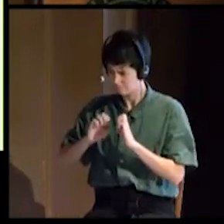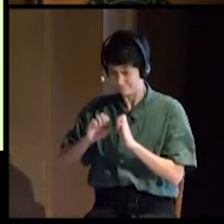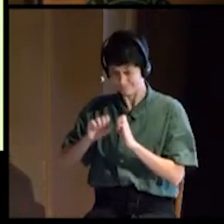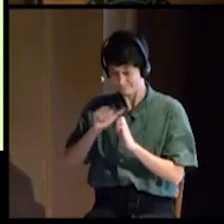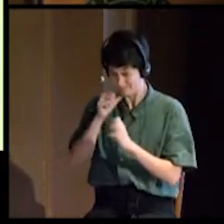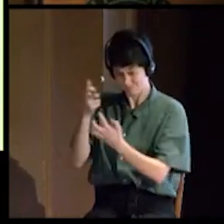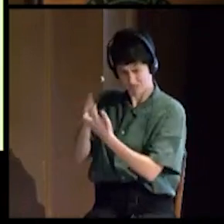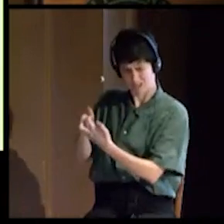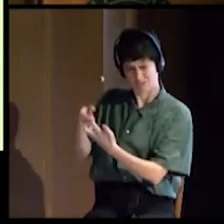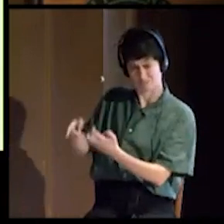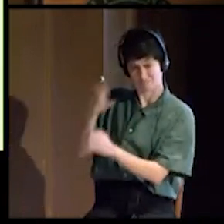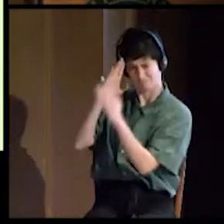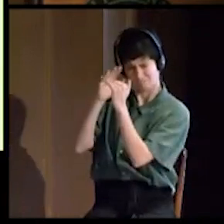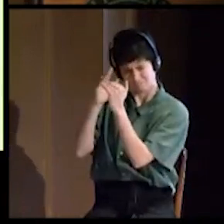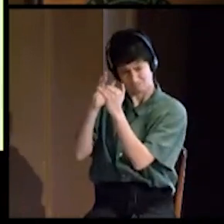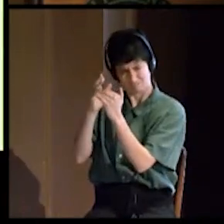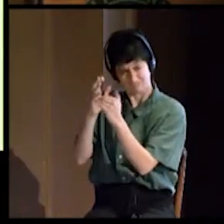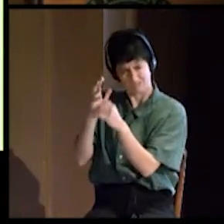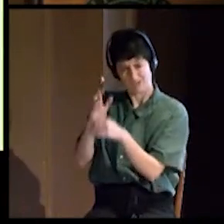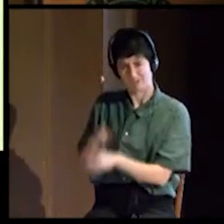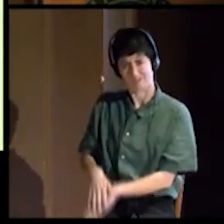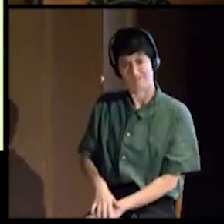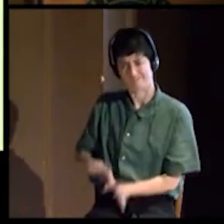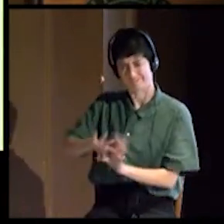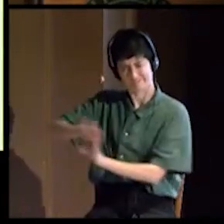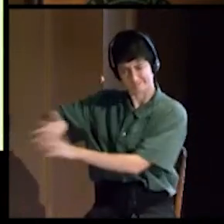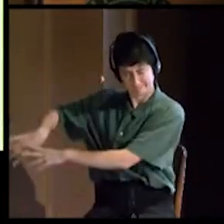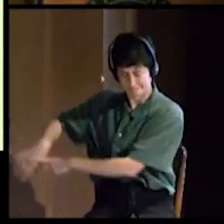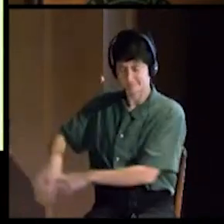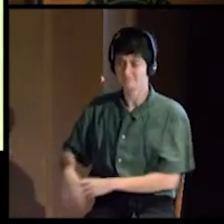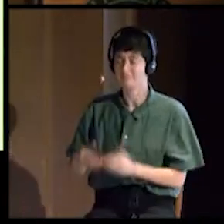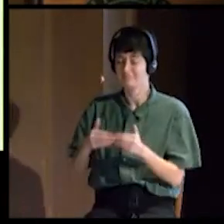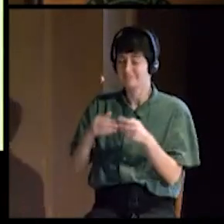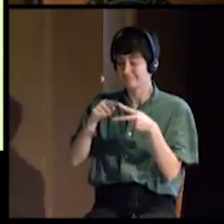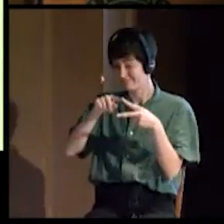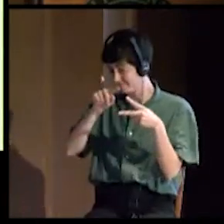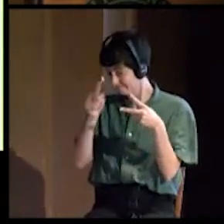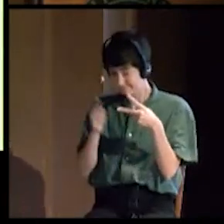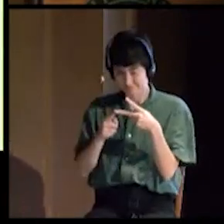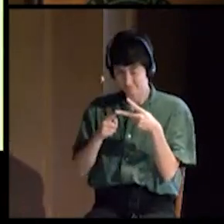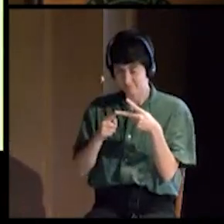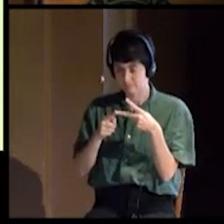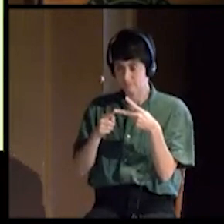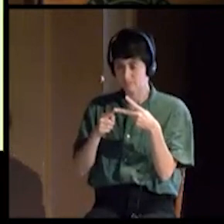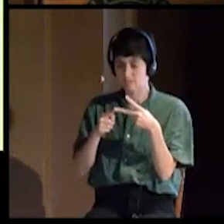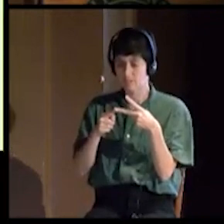The second experimental approach we used was to, to do this Lofgren style experiment.